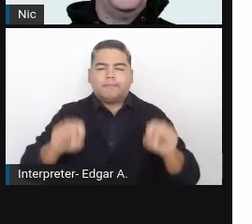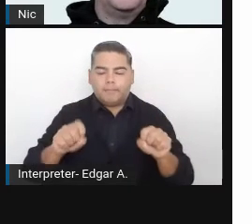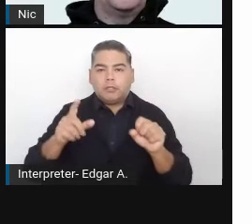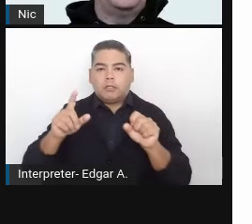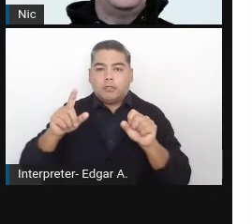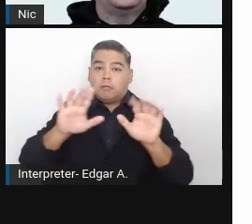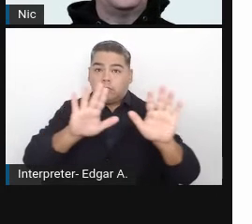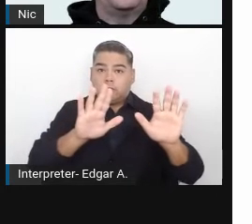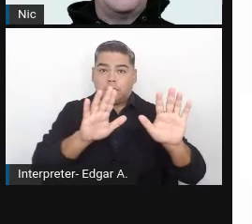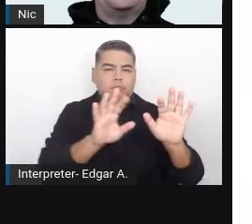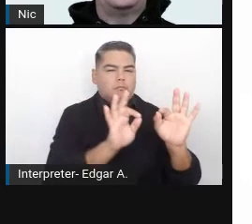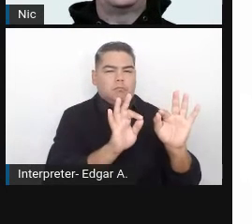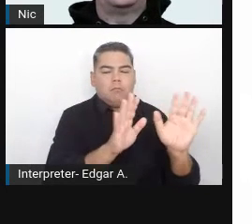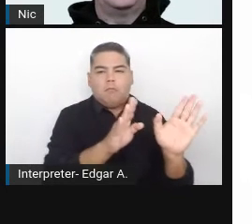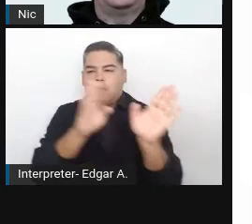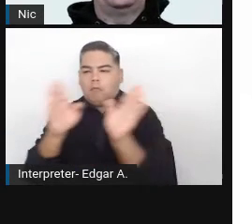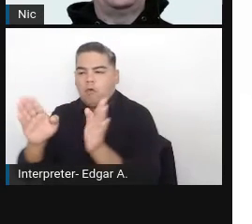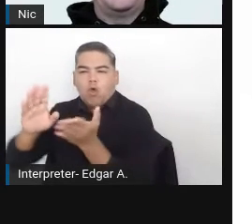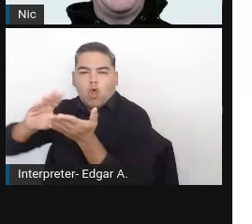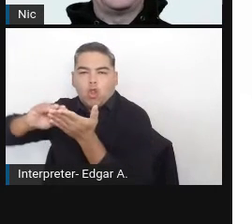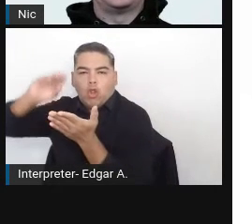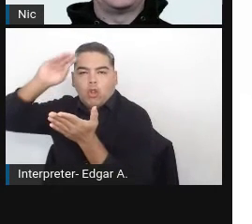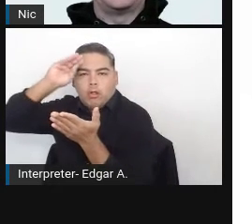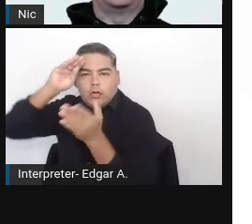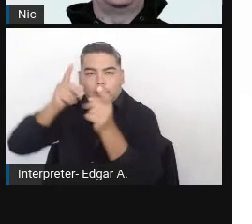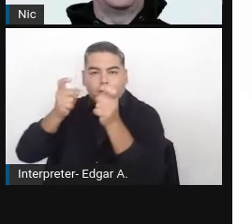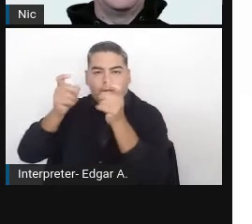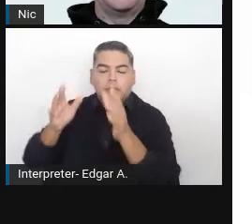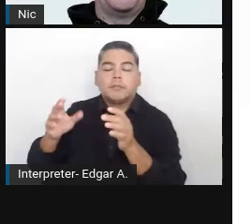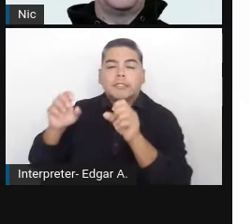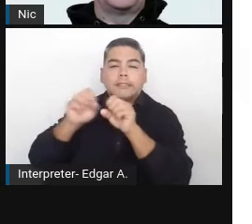A couple of years ago I was looking for an accessible LMS.